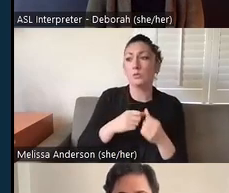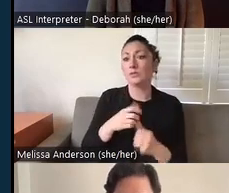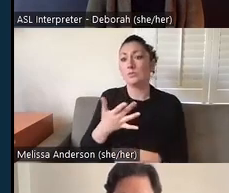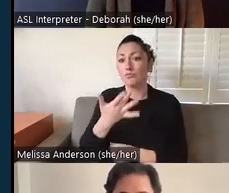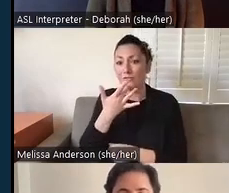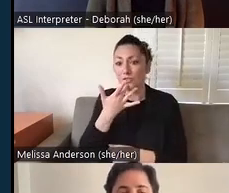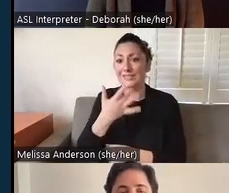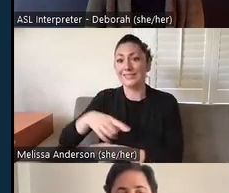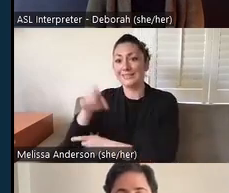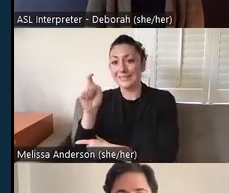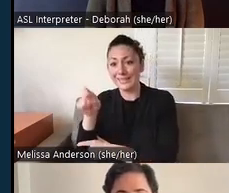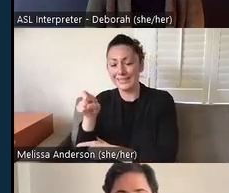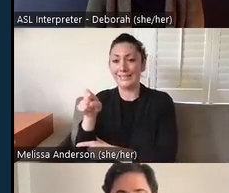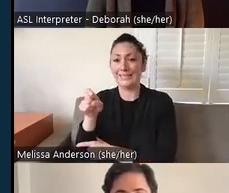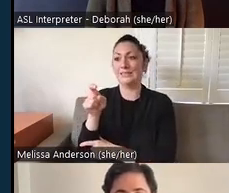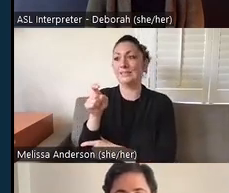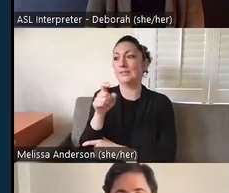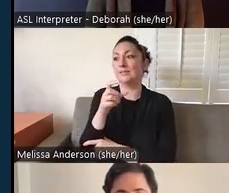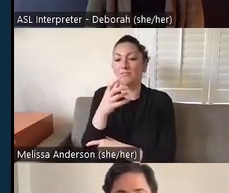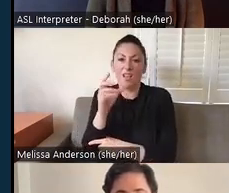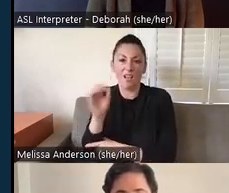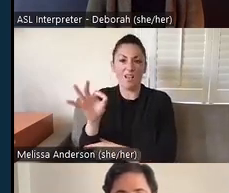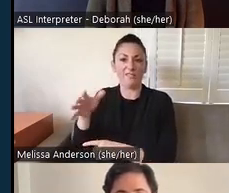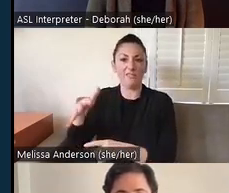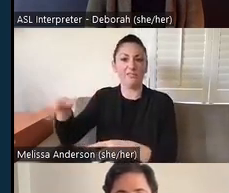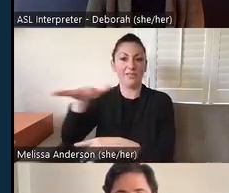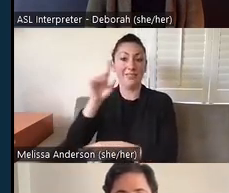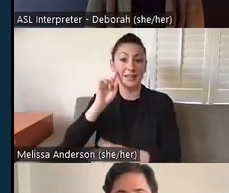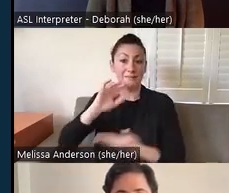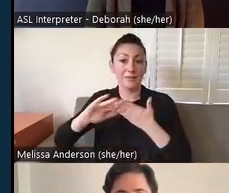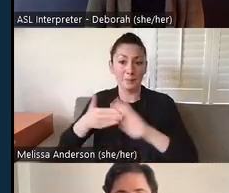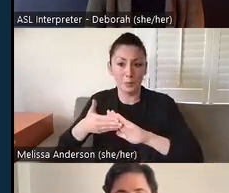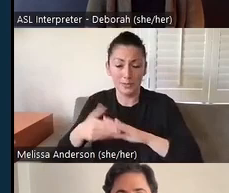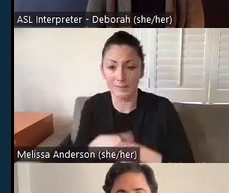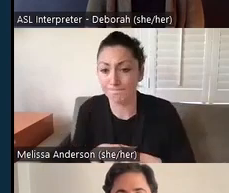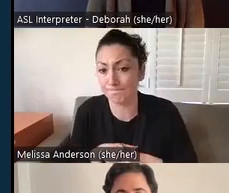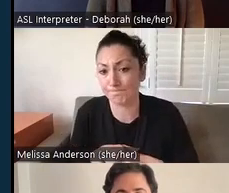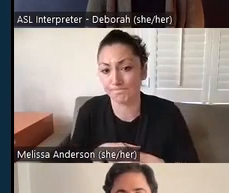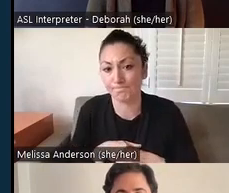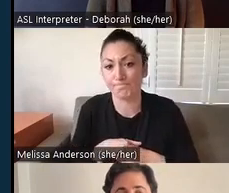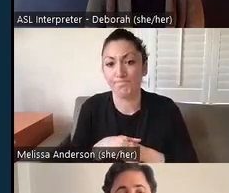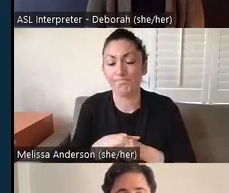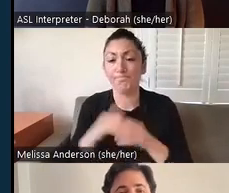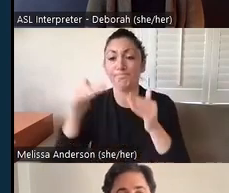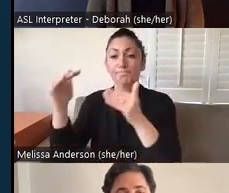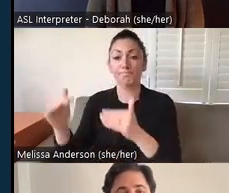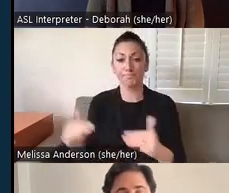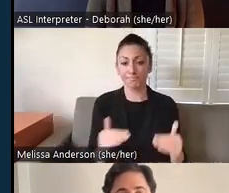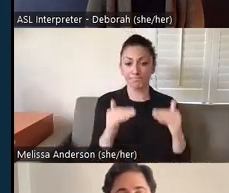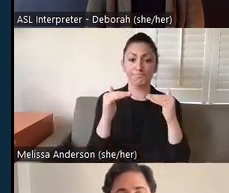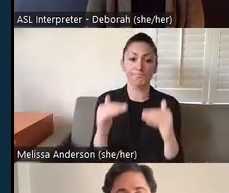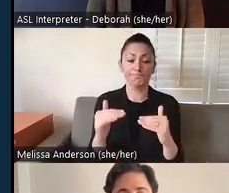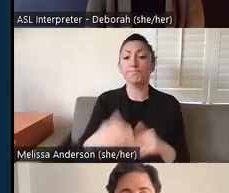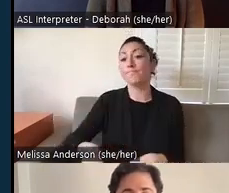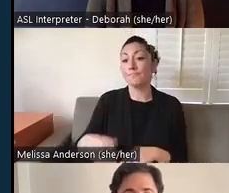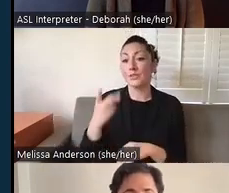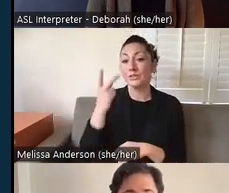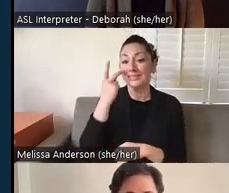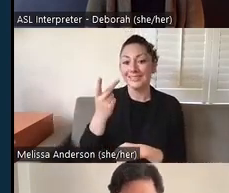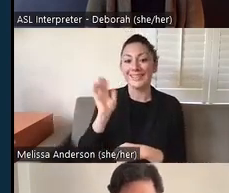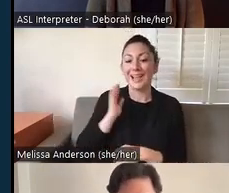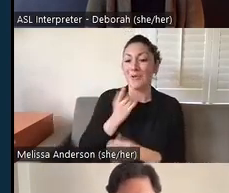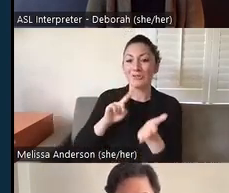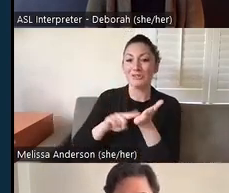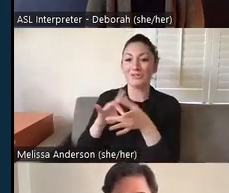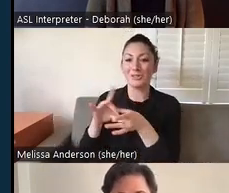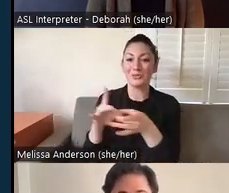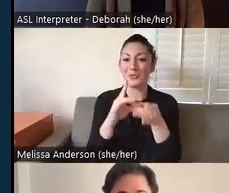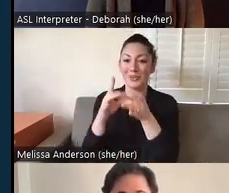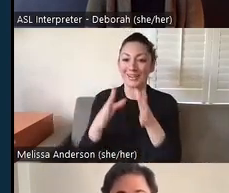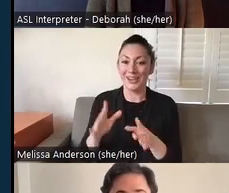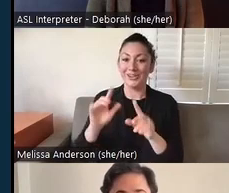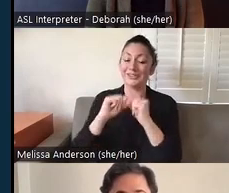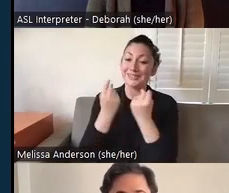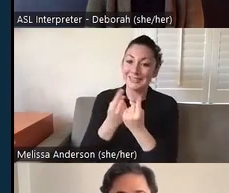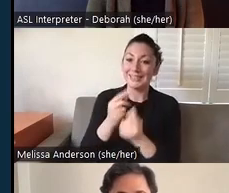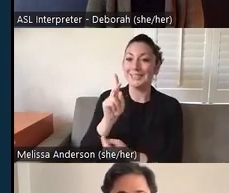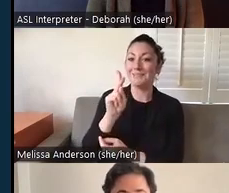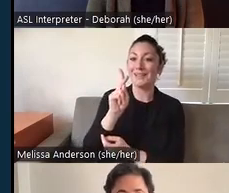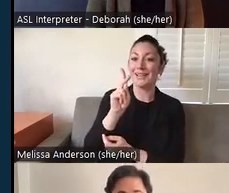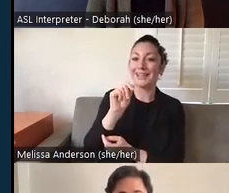the values and preferences and needs of the Deaf community. The next square you will see is our